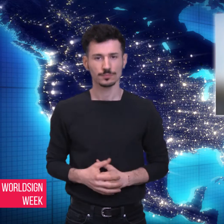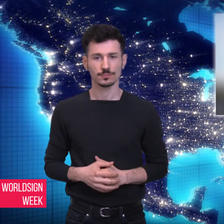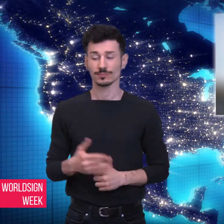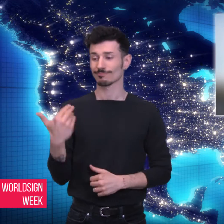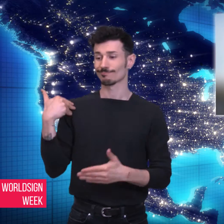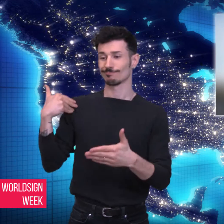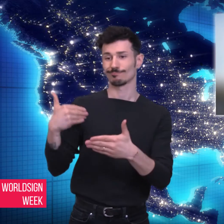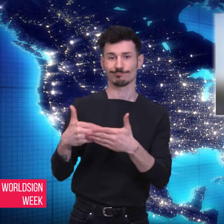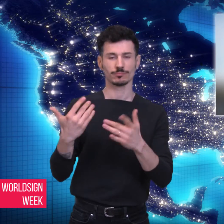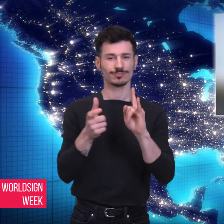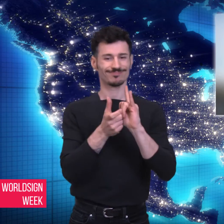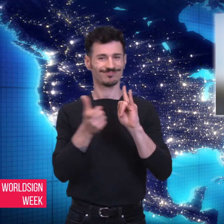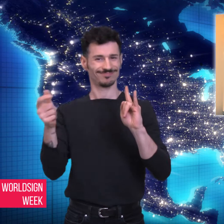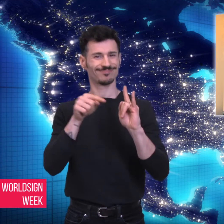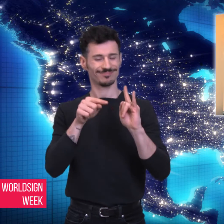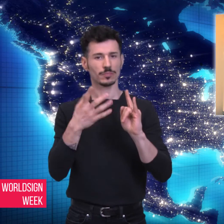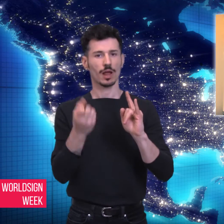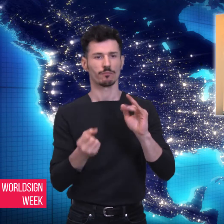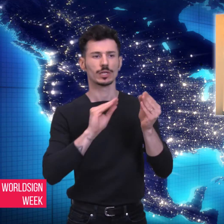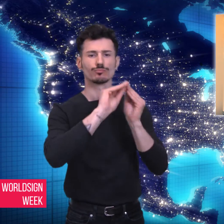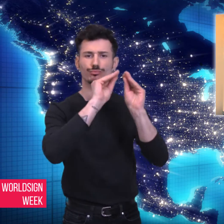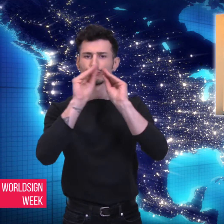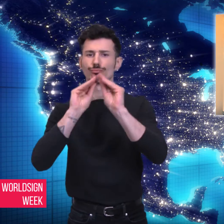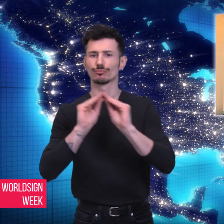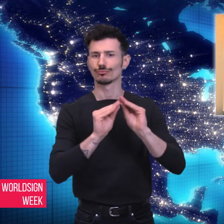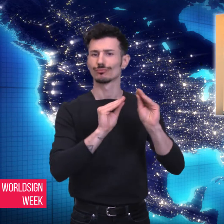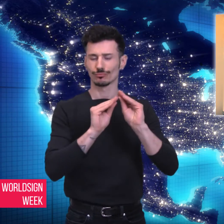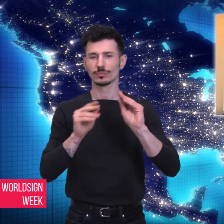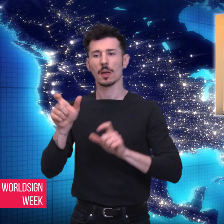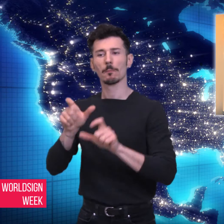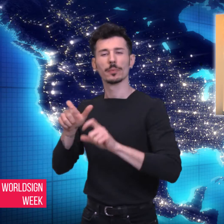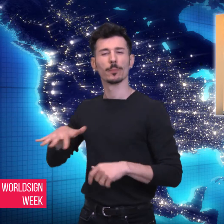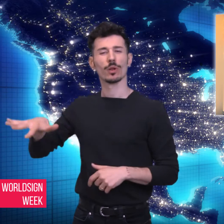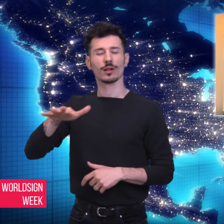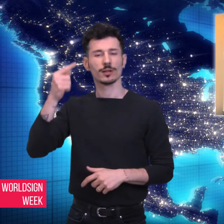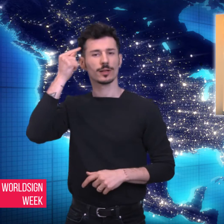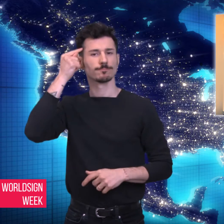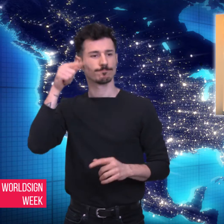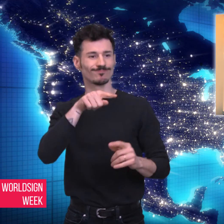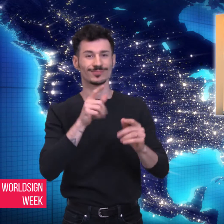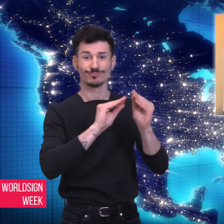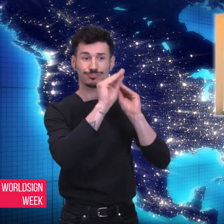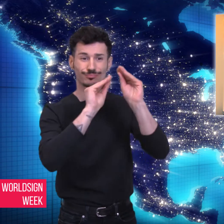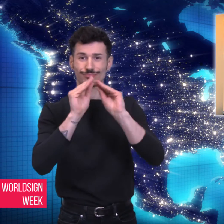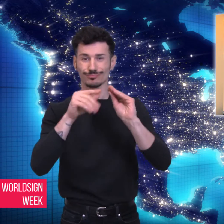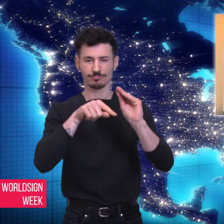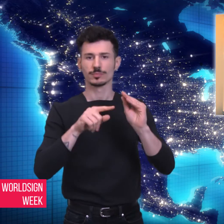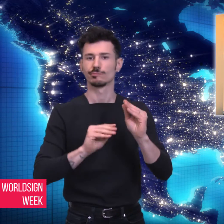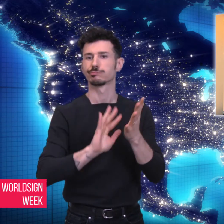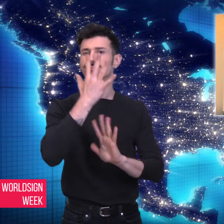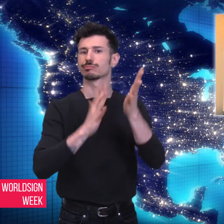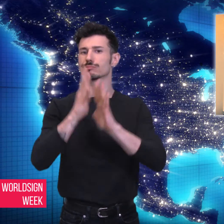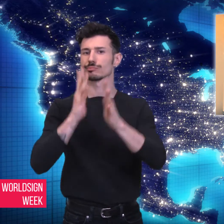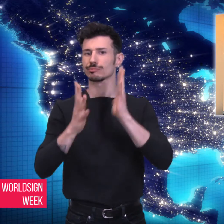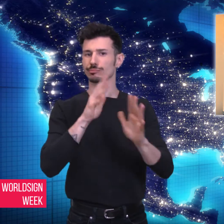There were renovations being done inside and people think that it may have caused a fire to start.